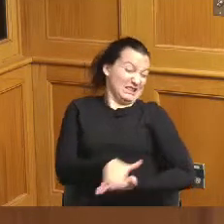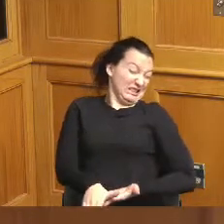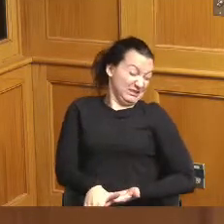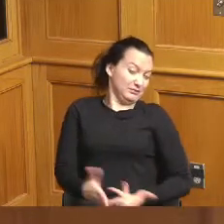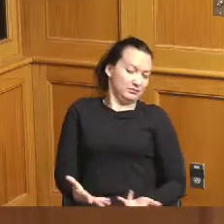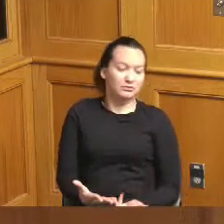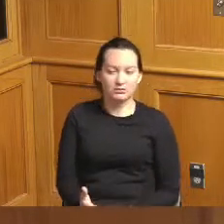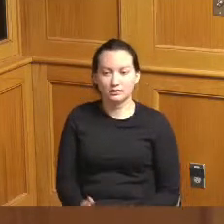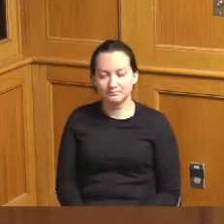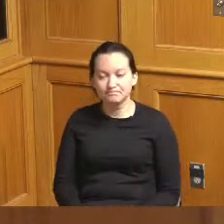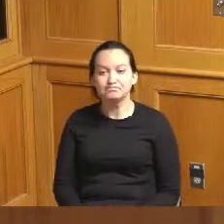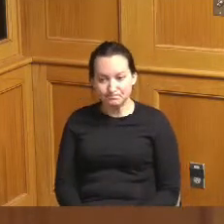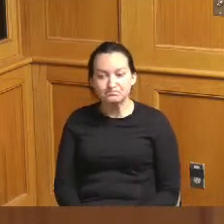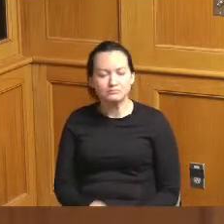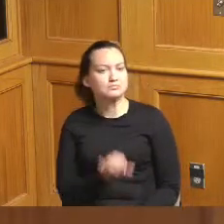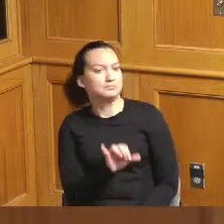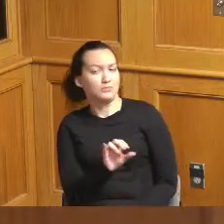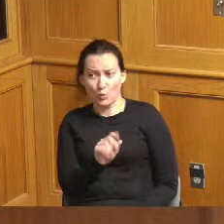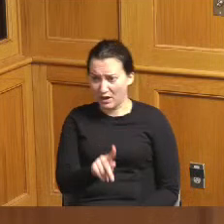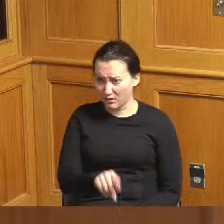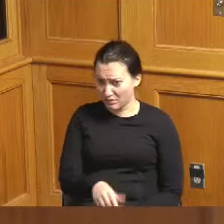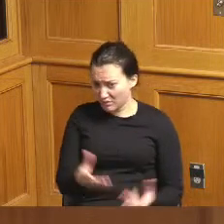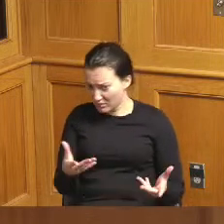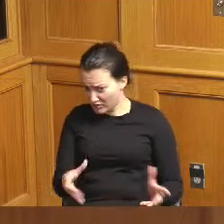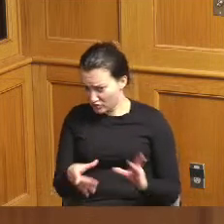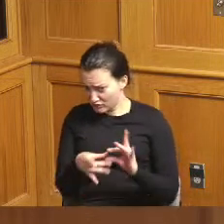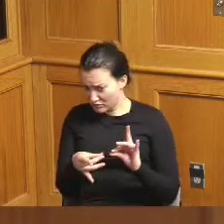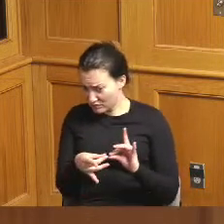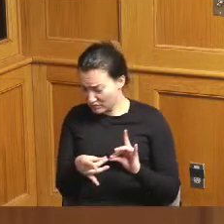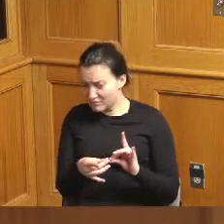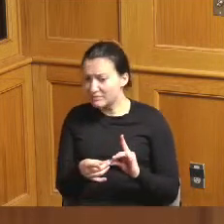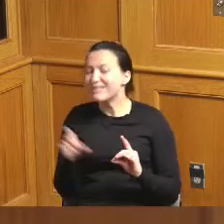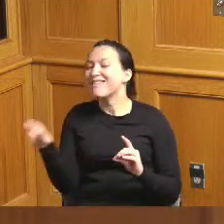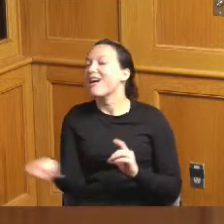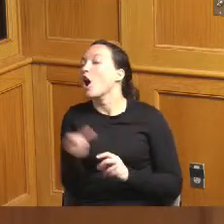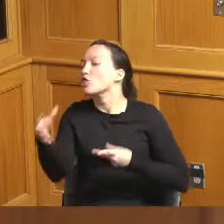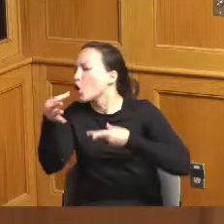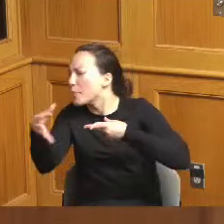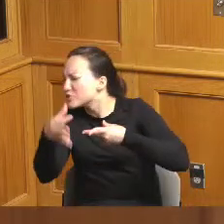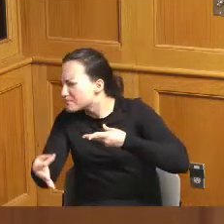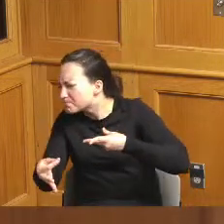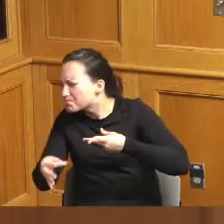the on the outside as well okay and you did also say that you looked at other options about moving